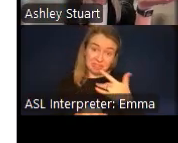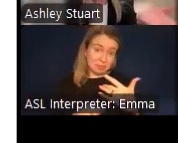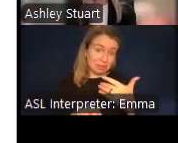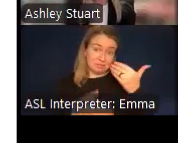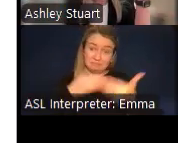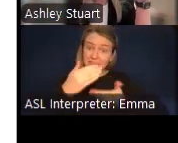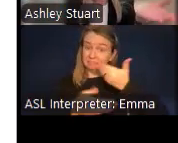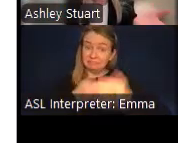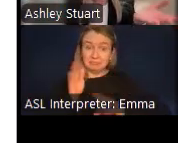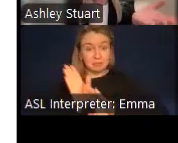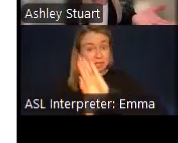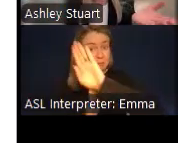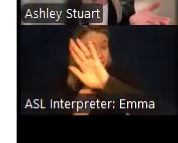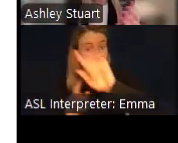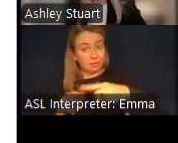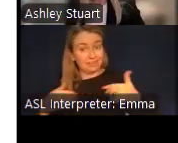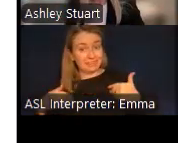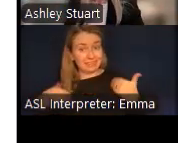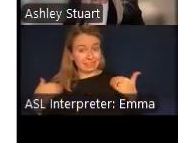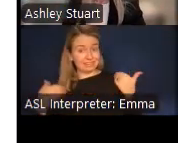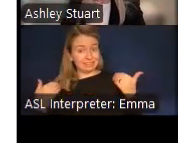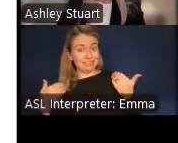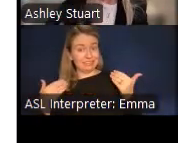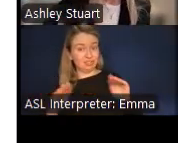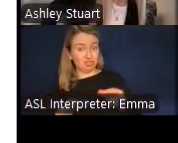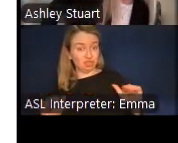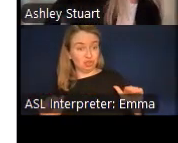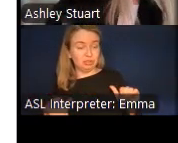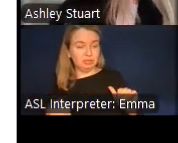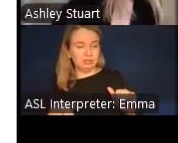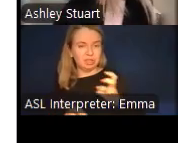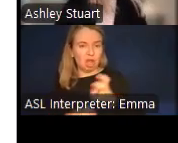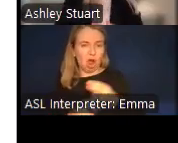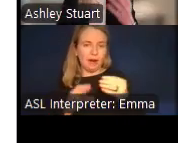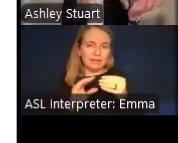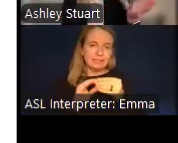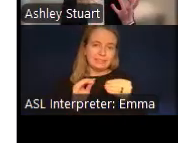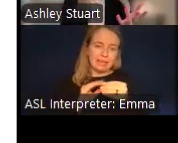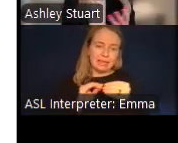in early childhood development. So it's hard to say prior to age